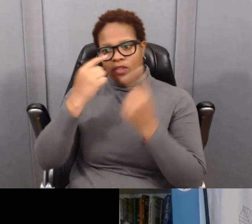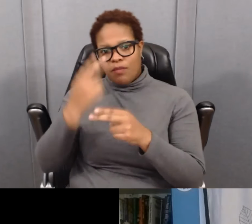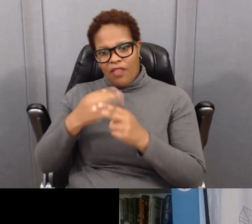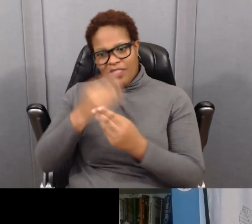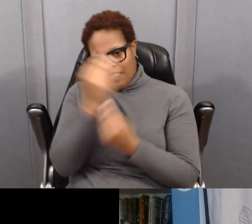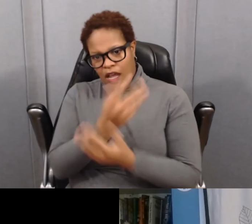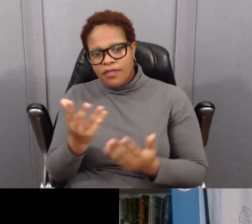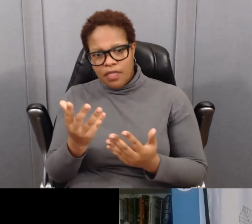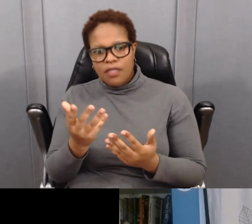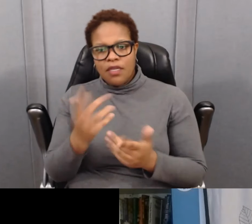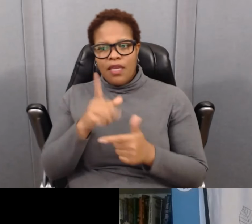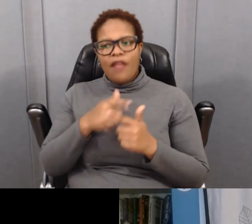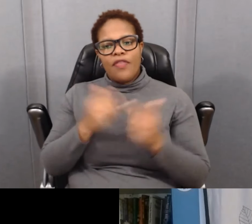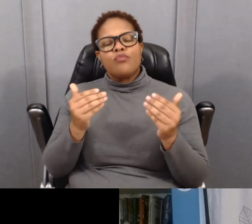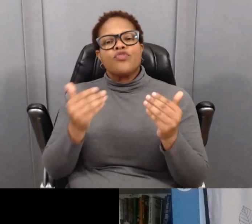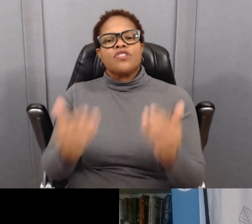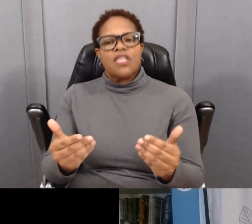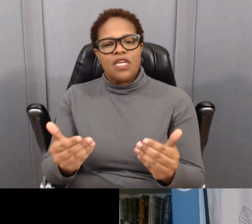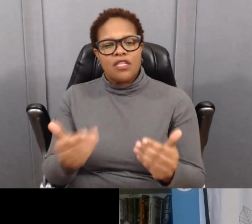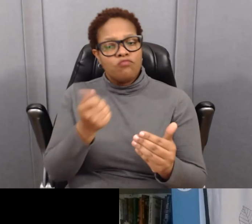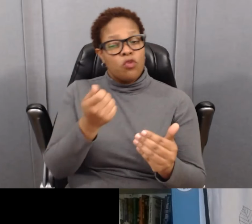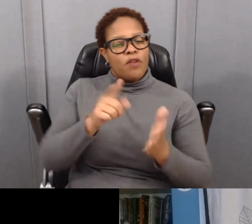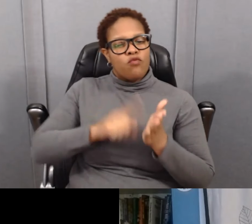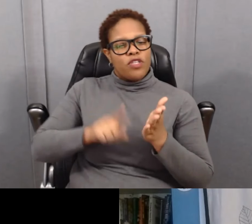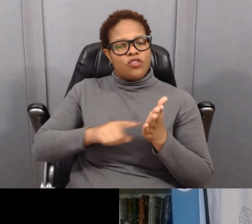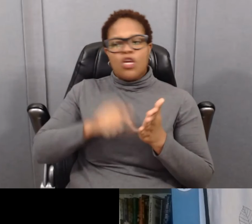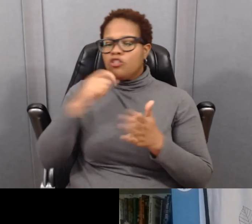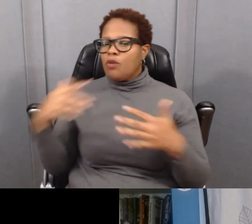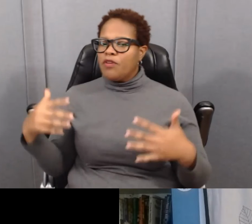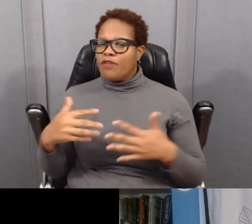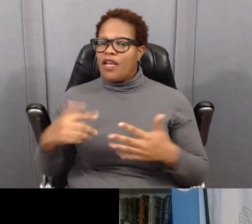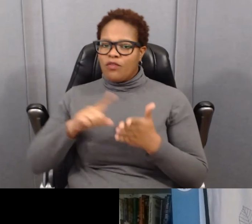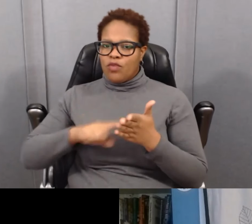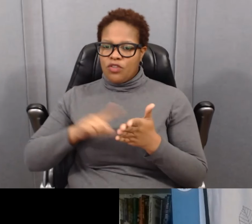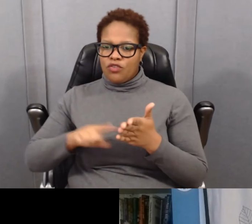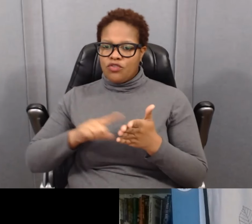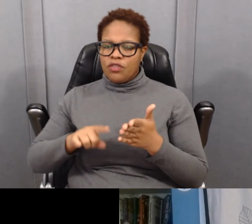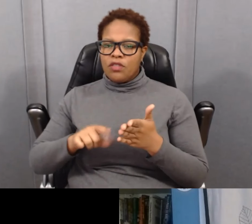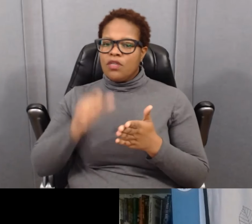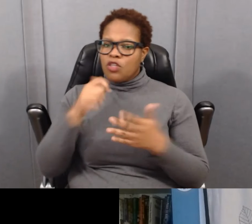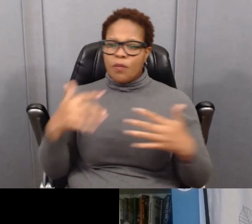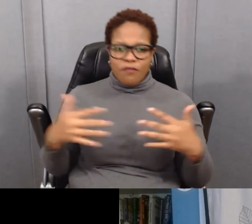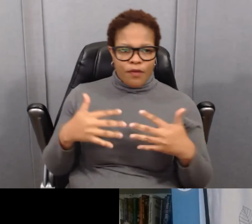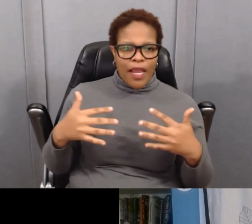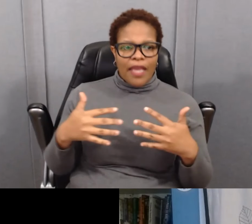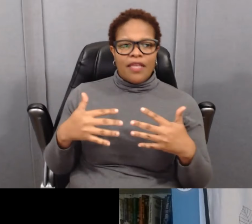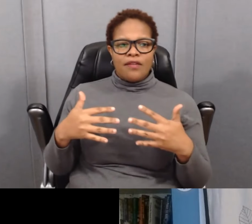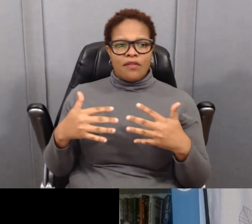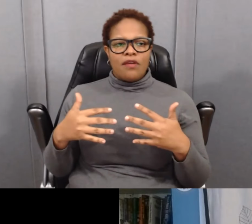And then proceed, go ahead, do a little bit of research, don't be scared of the research, don't be scared of getting new ideas